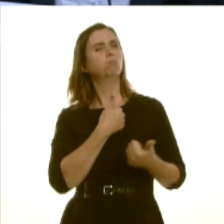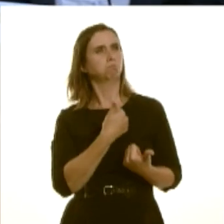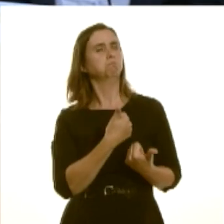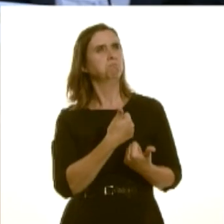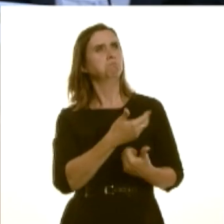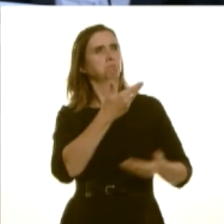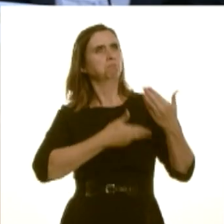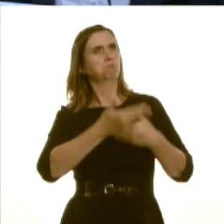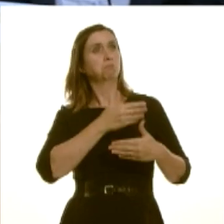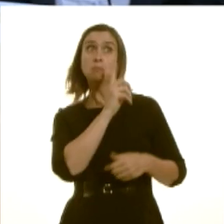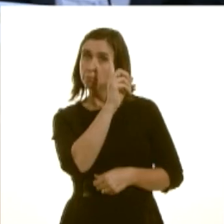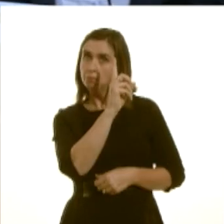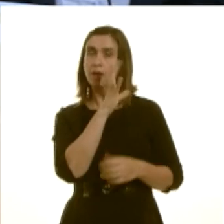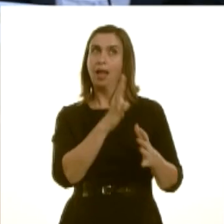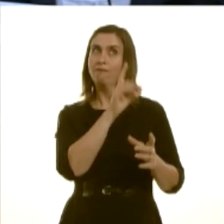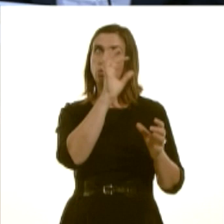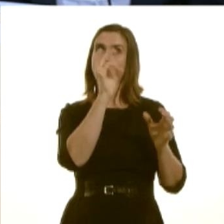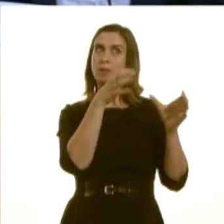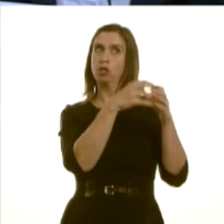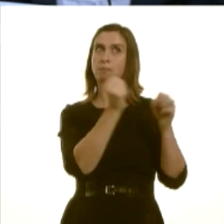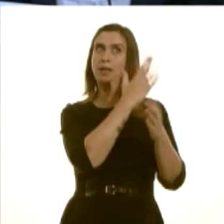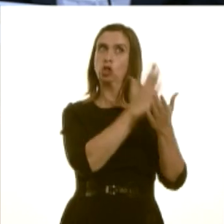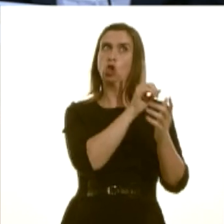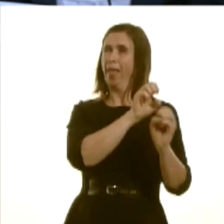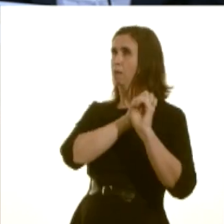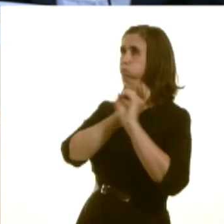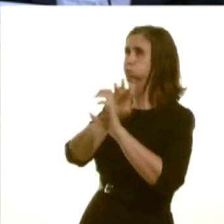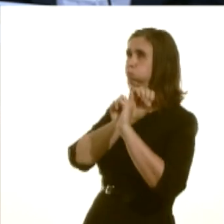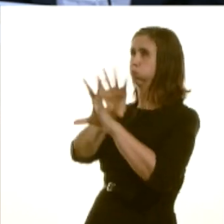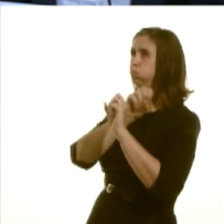the Commission ensures that that message is heard loud and clear by the European Court